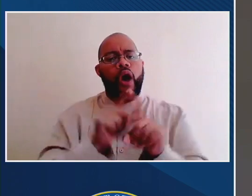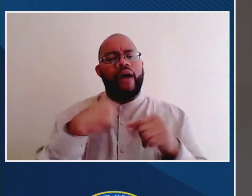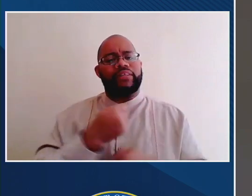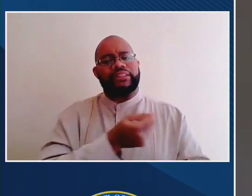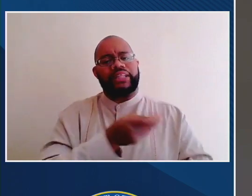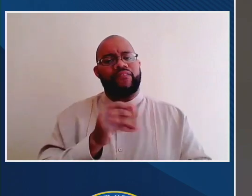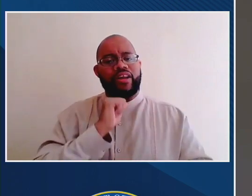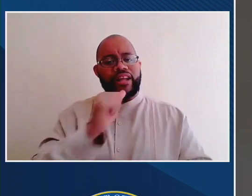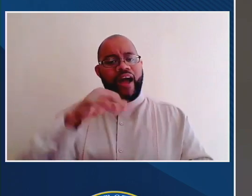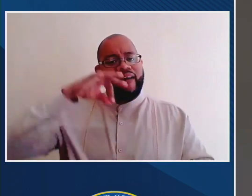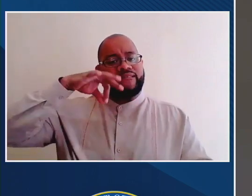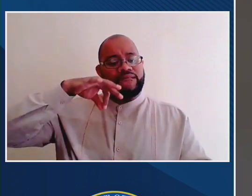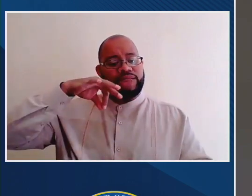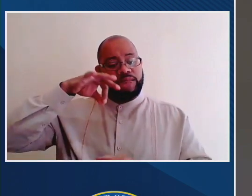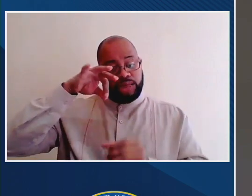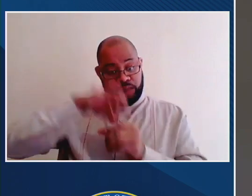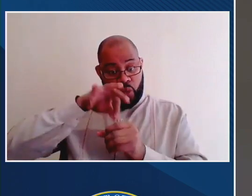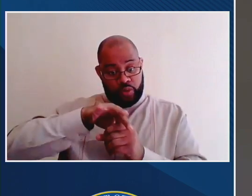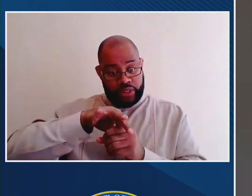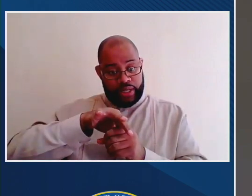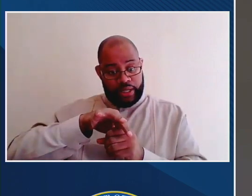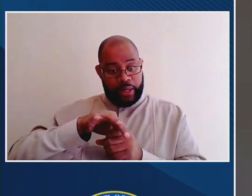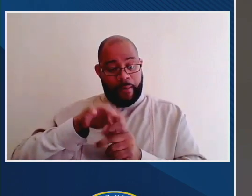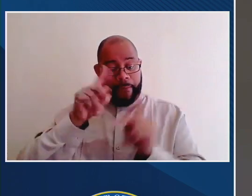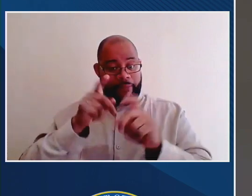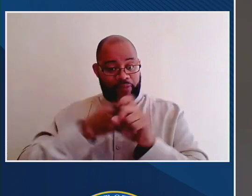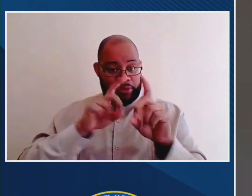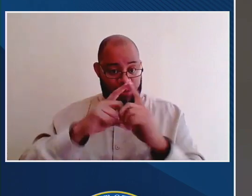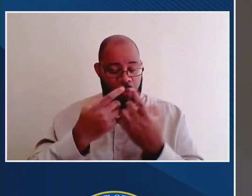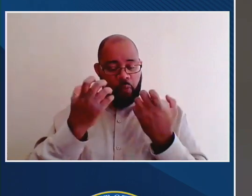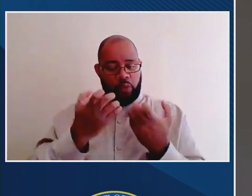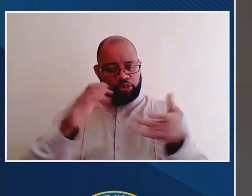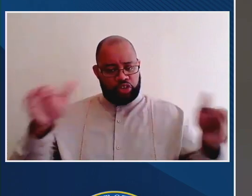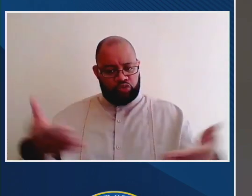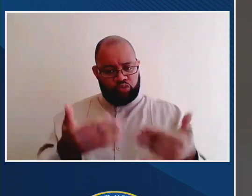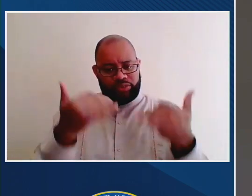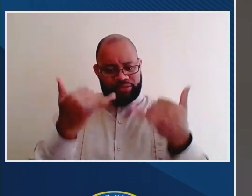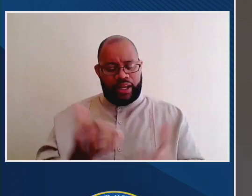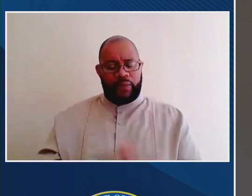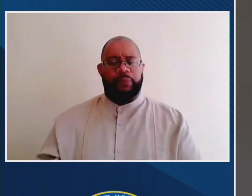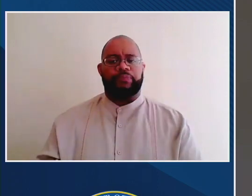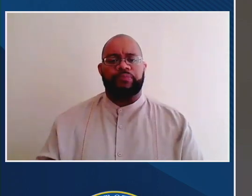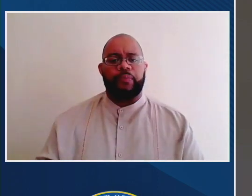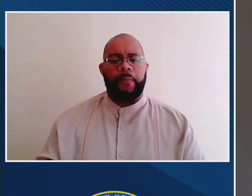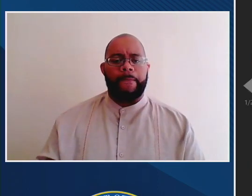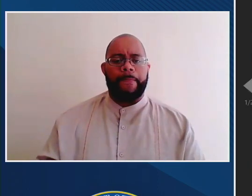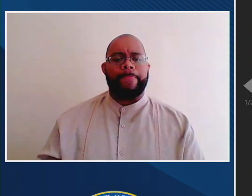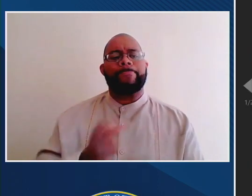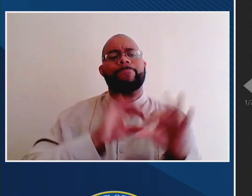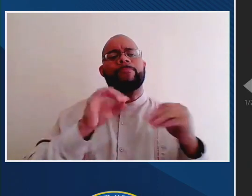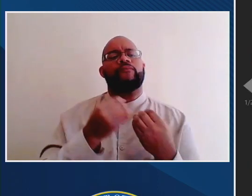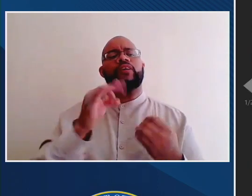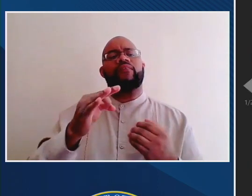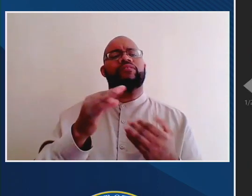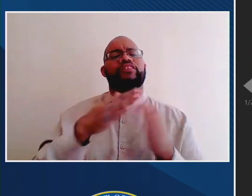participants from the Department that I'd like to introduce now. From the Office of General Counsel, we have